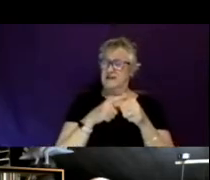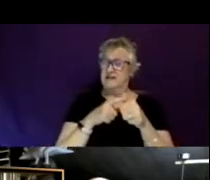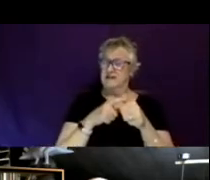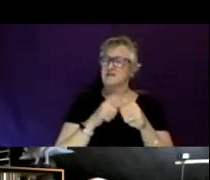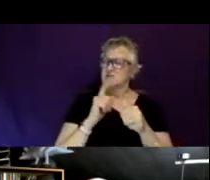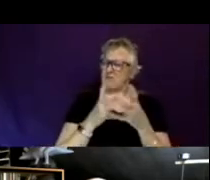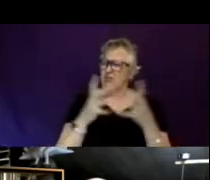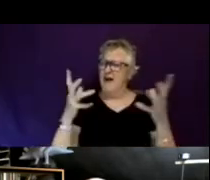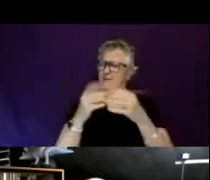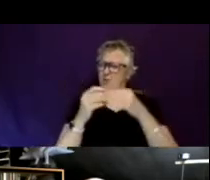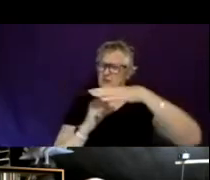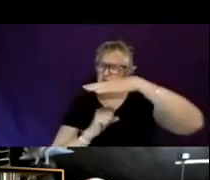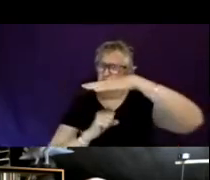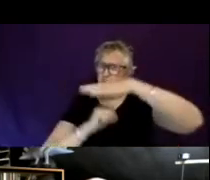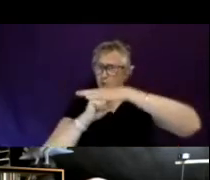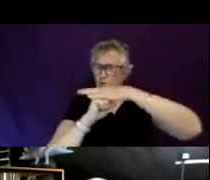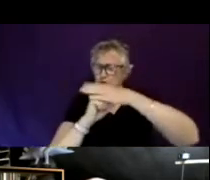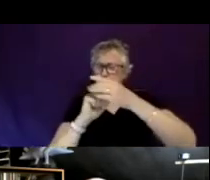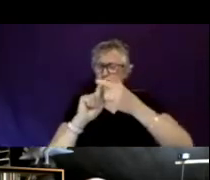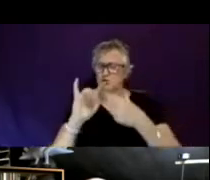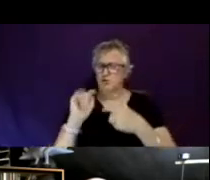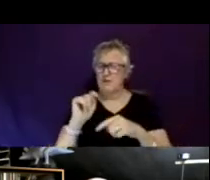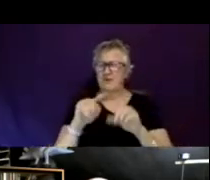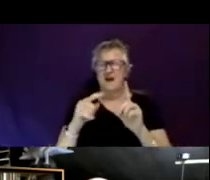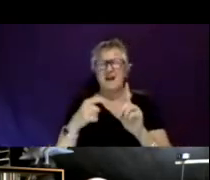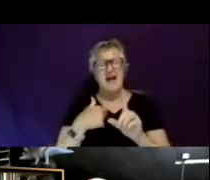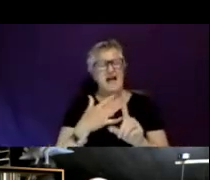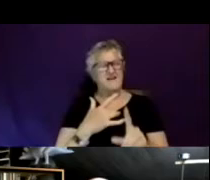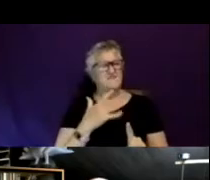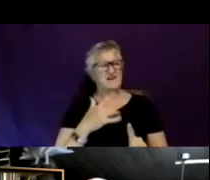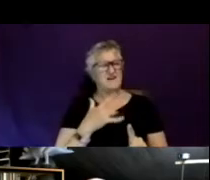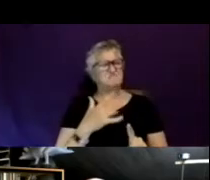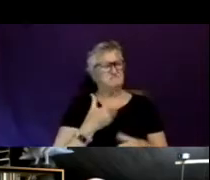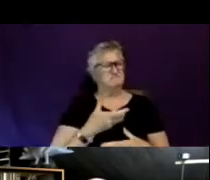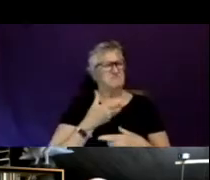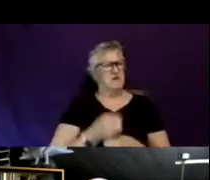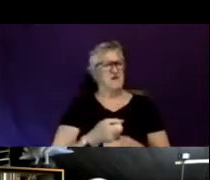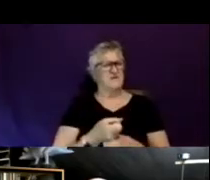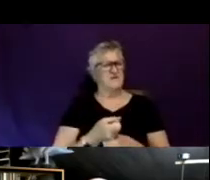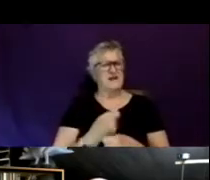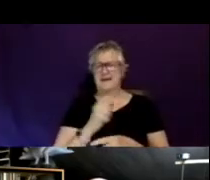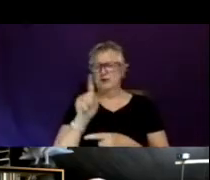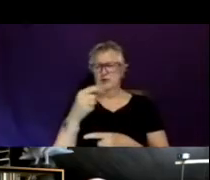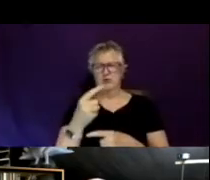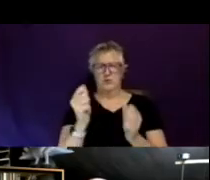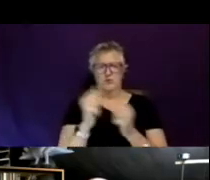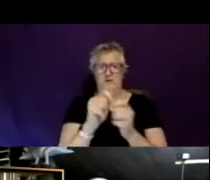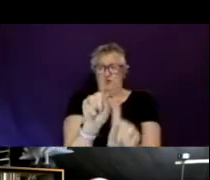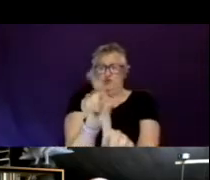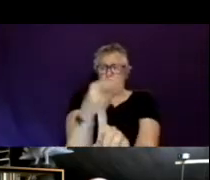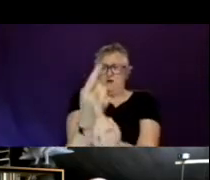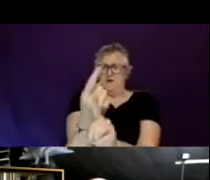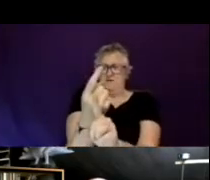felt a-- confident that I could do it without all that, just with the tools! So there it is. Wow! So it just it stays up there,